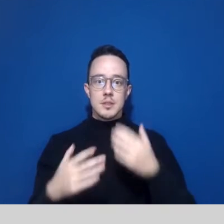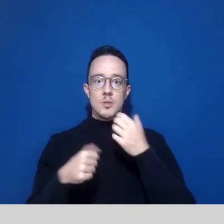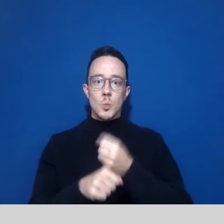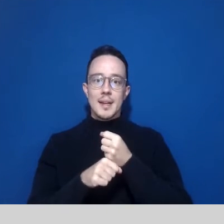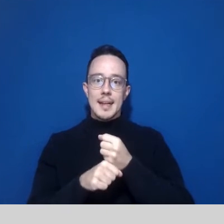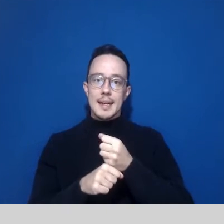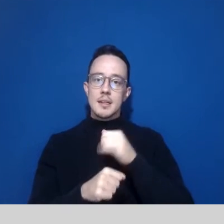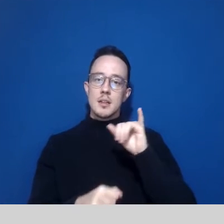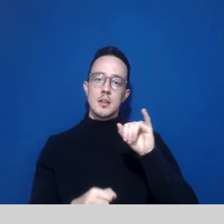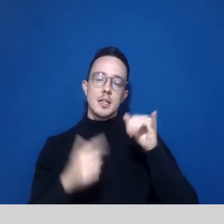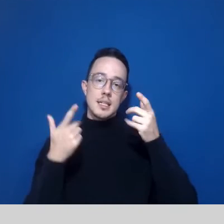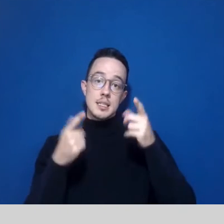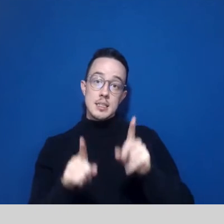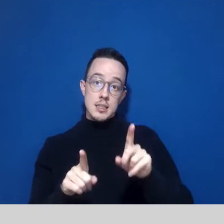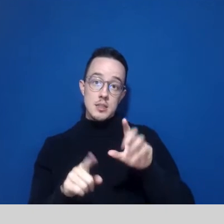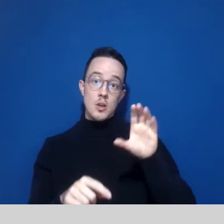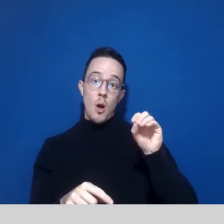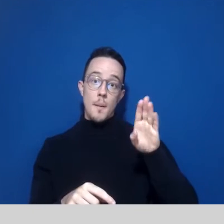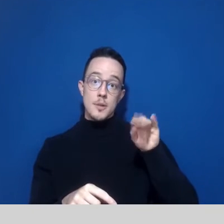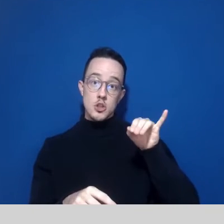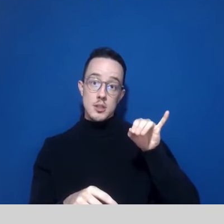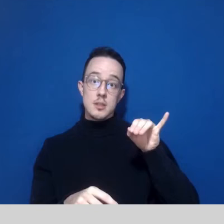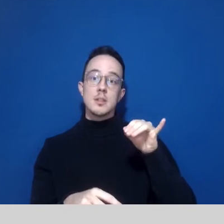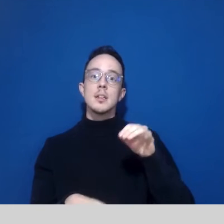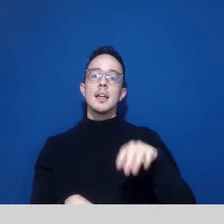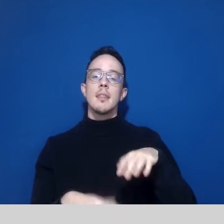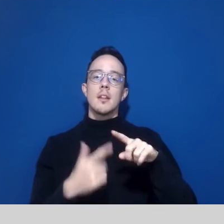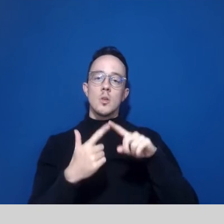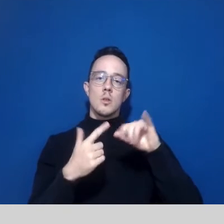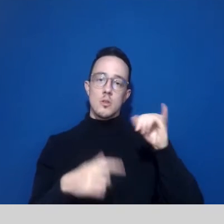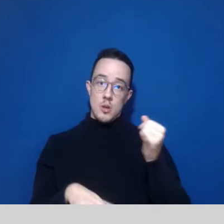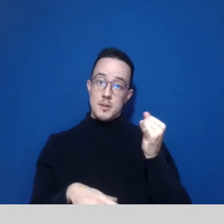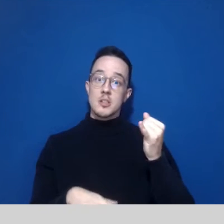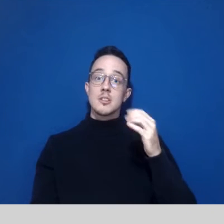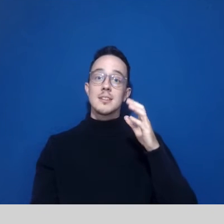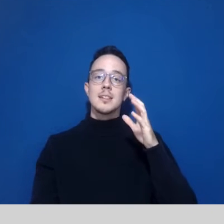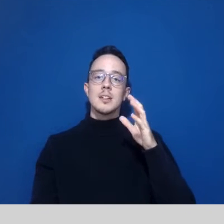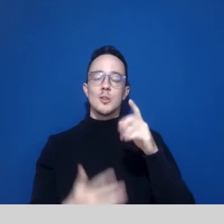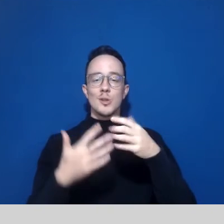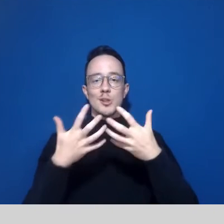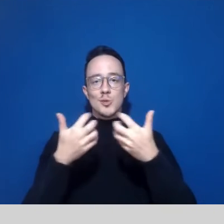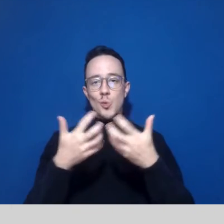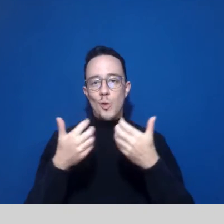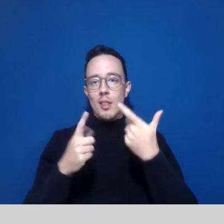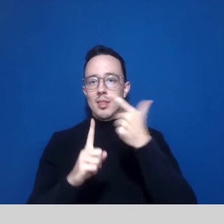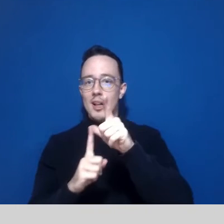and create an instance, which is an object. And then you can sort letters,